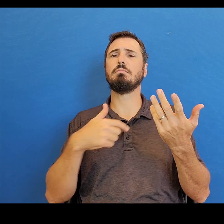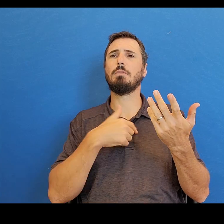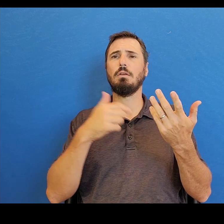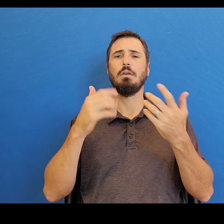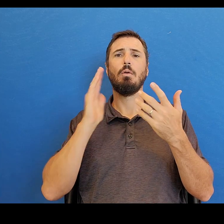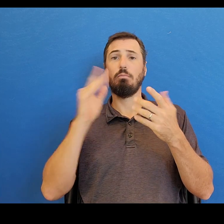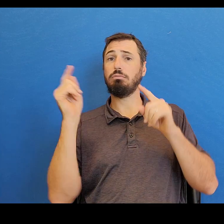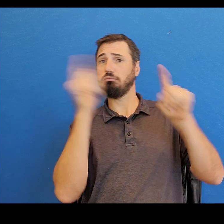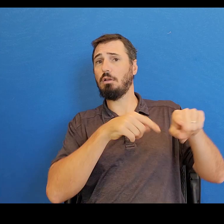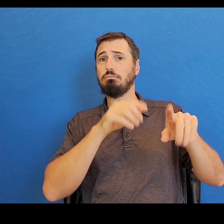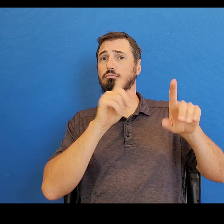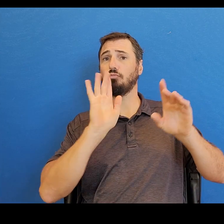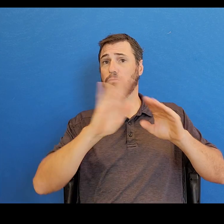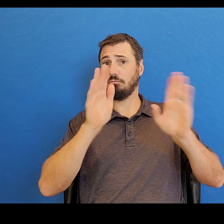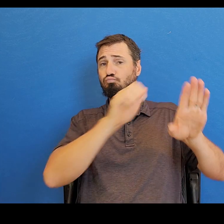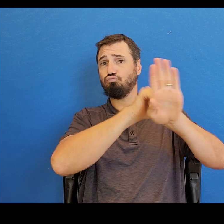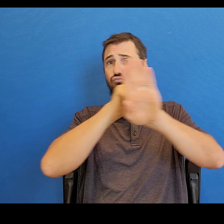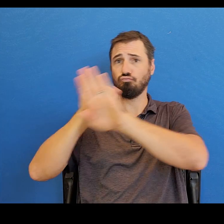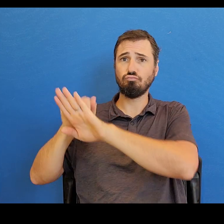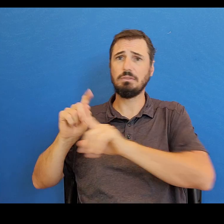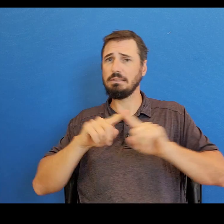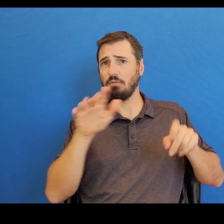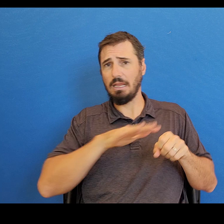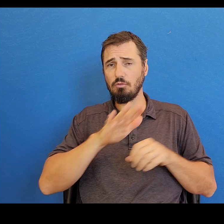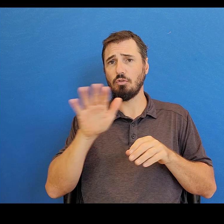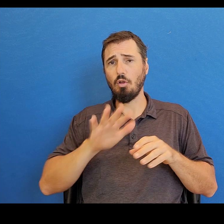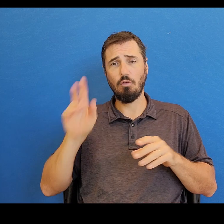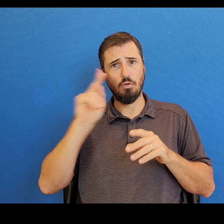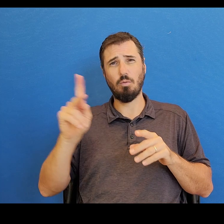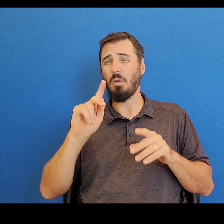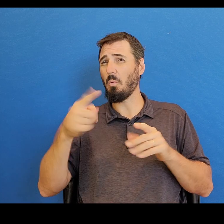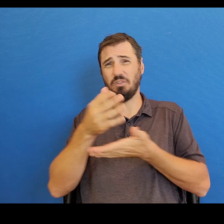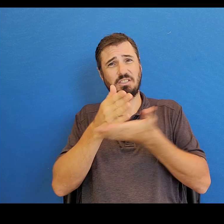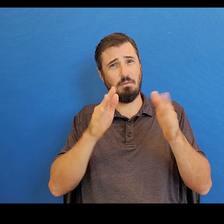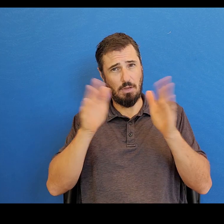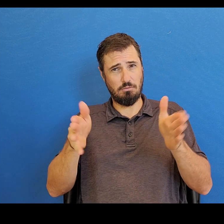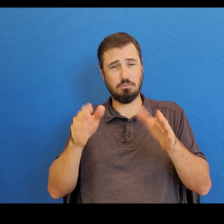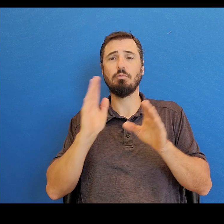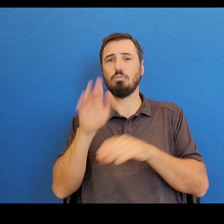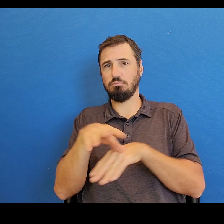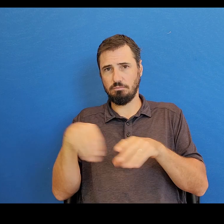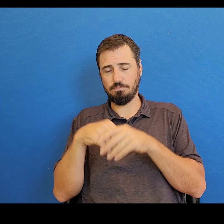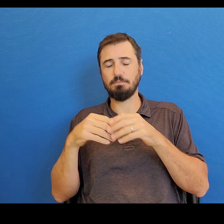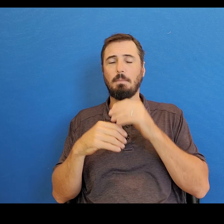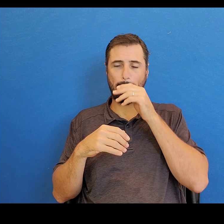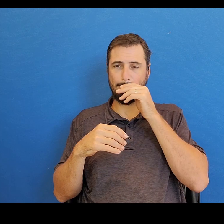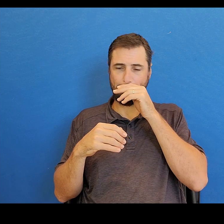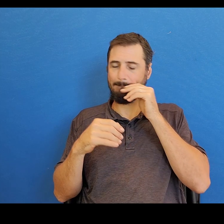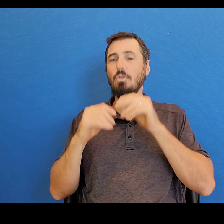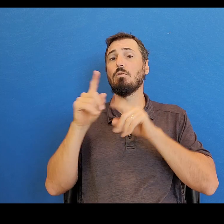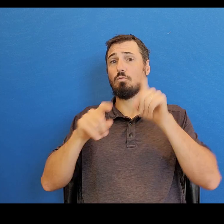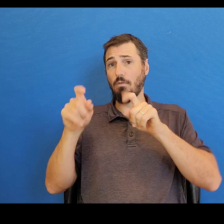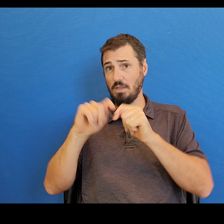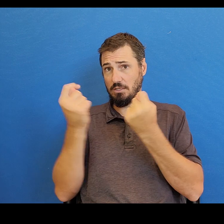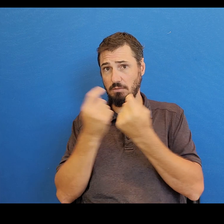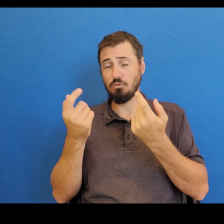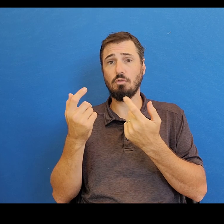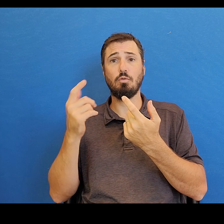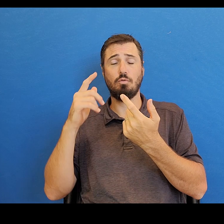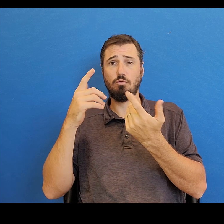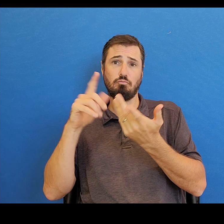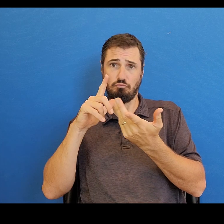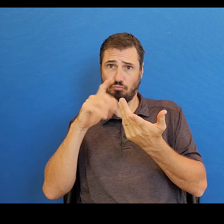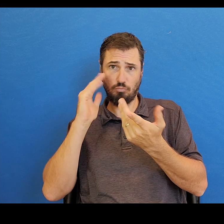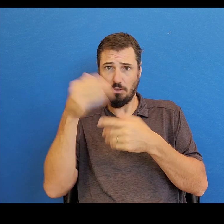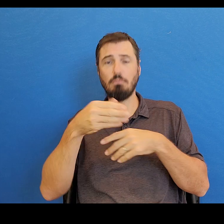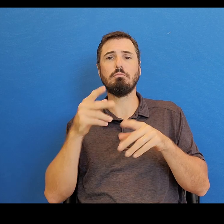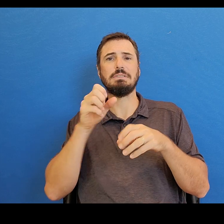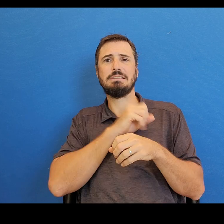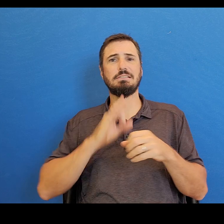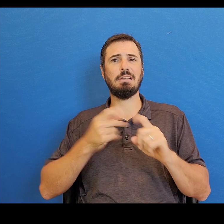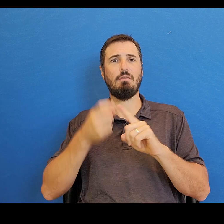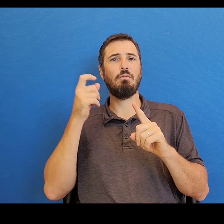Survey teams are going door-to-door this week in neighborhoods around Kaua‘i.Only selected households are eligible to participate. Survey teams are comprised of DOH staff with support from